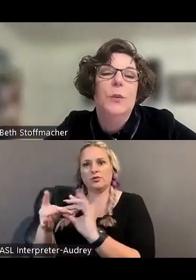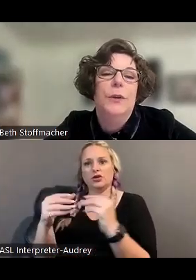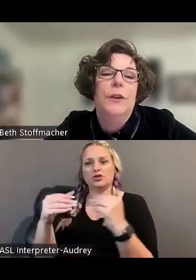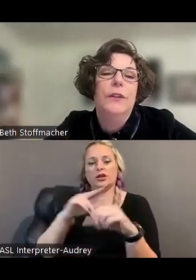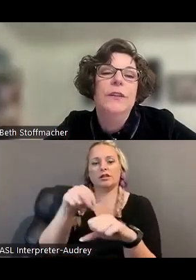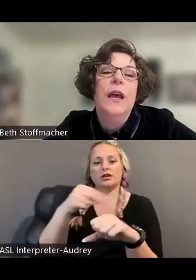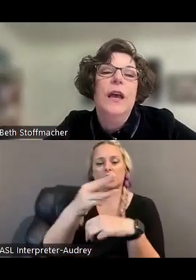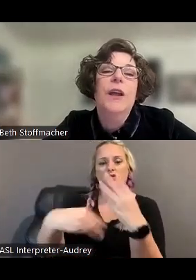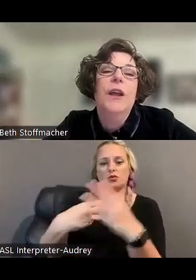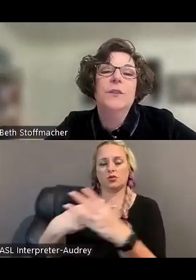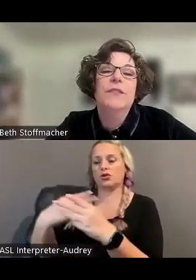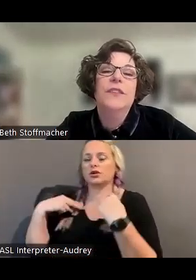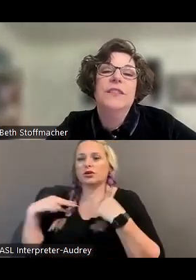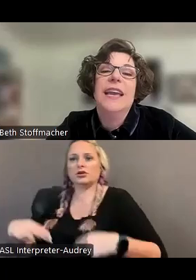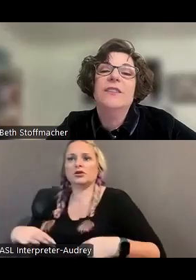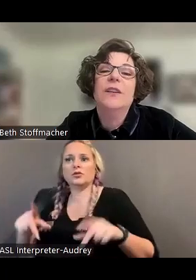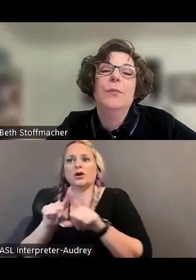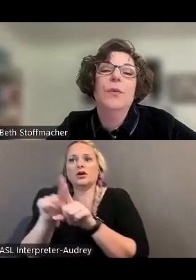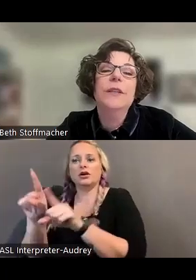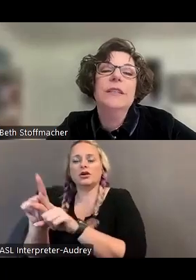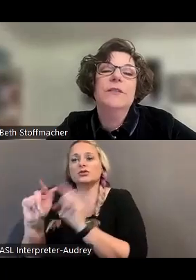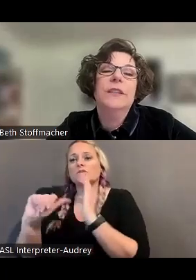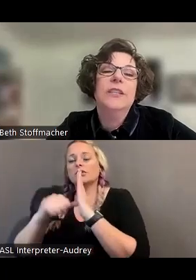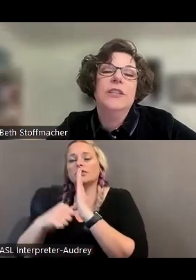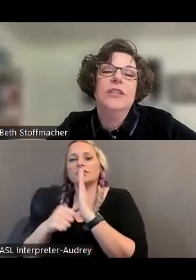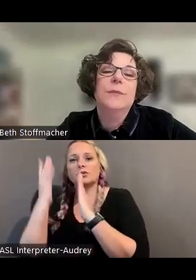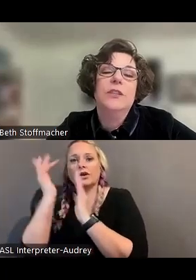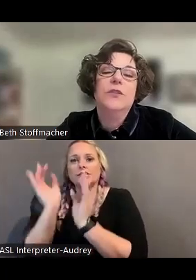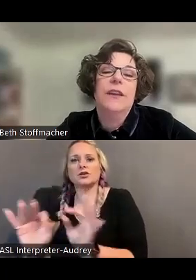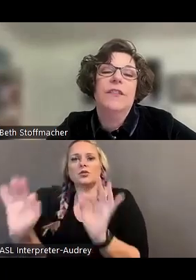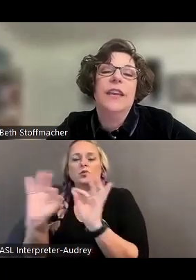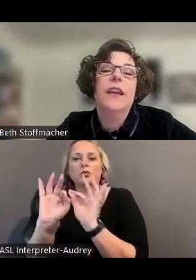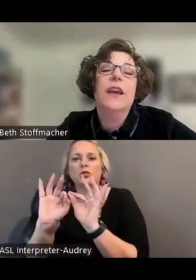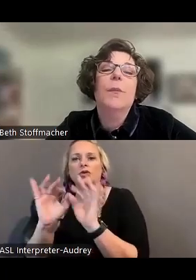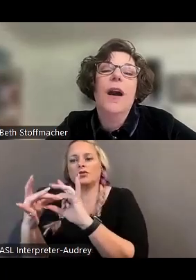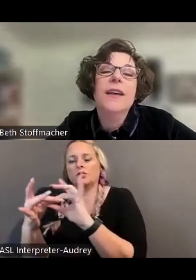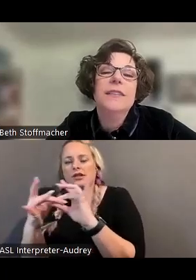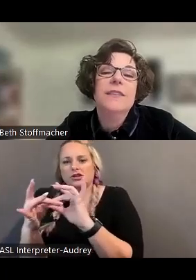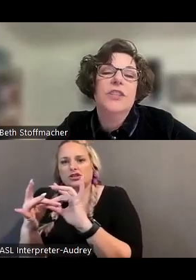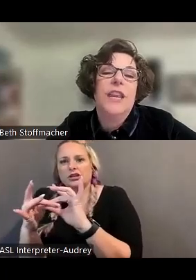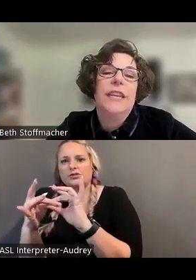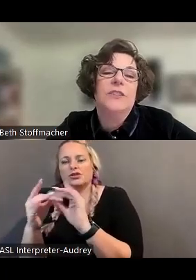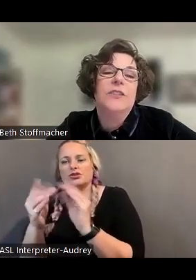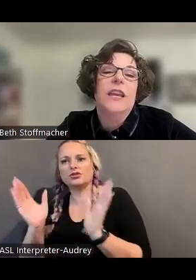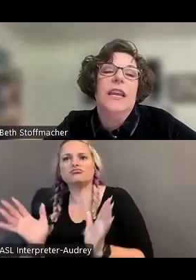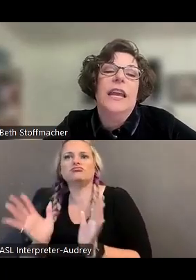world, but also emphasized the importance of relationships in driving positive change. And